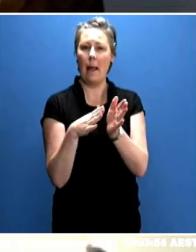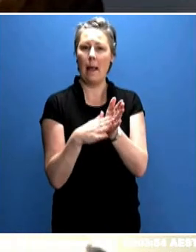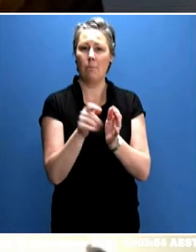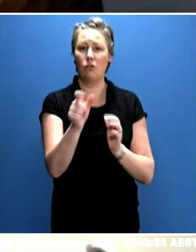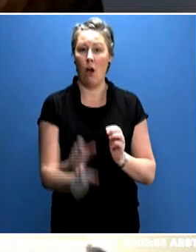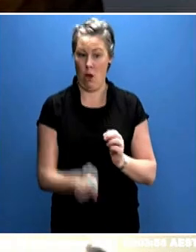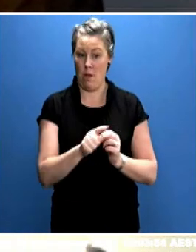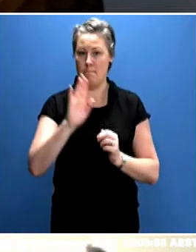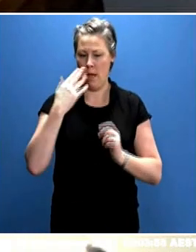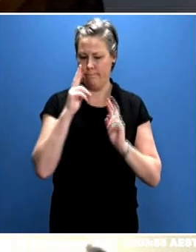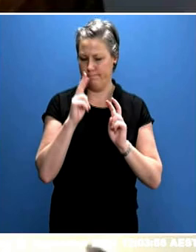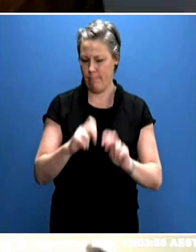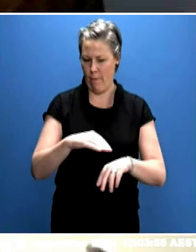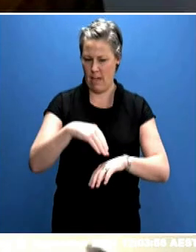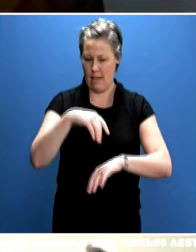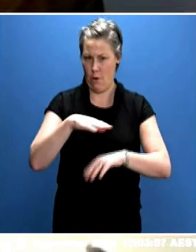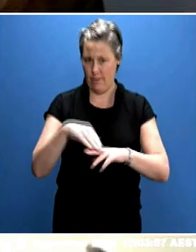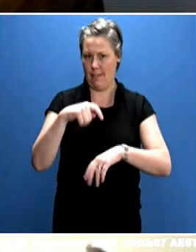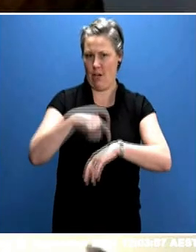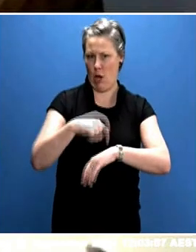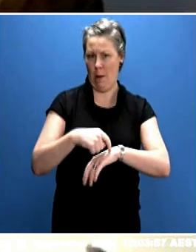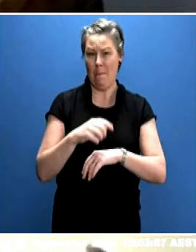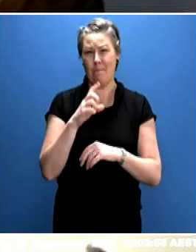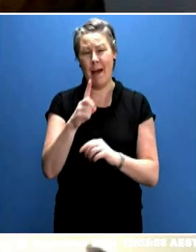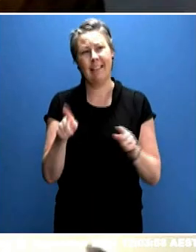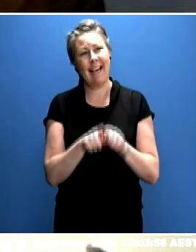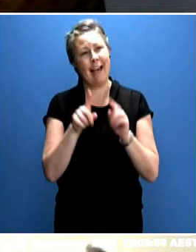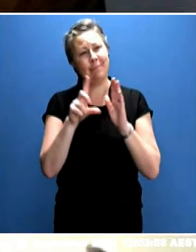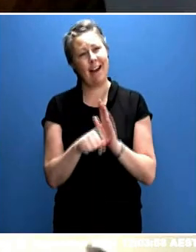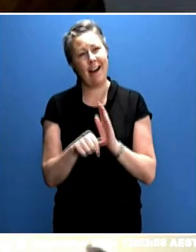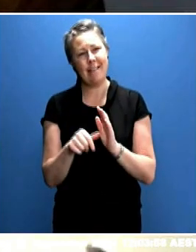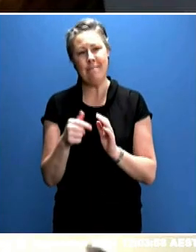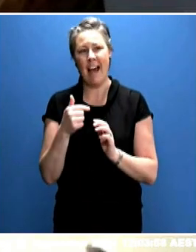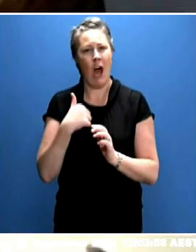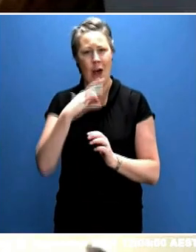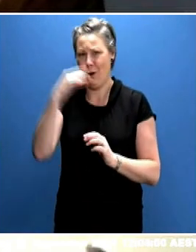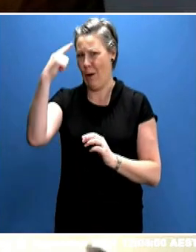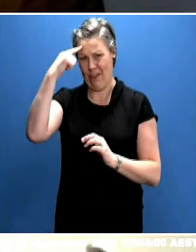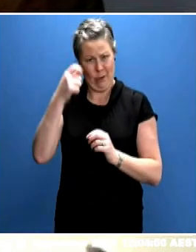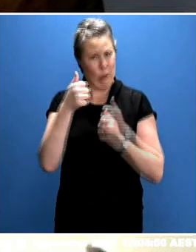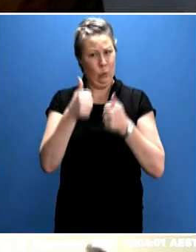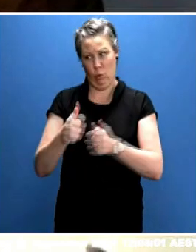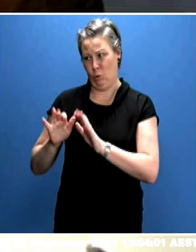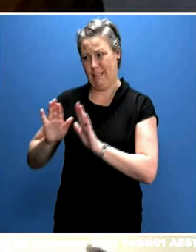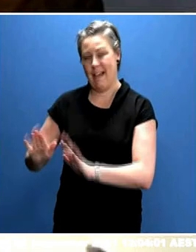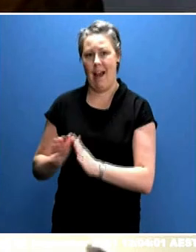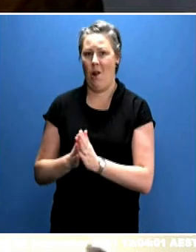On the other hand I'd be very reluctant to advocate for any longer timeframes, because of the concerns that we've raised and the fact that we do think